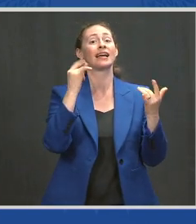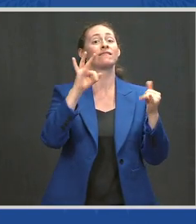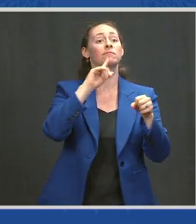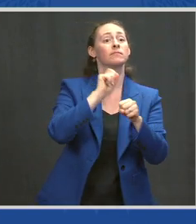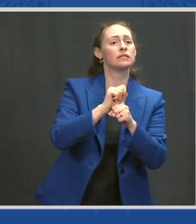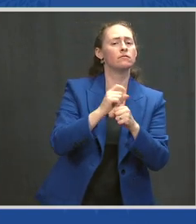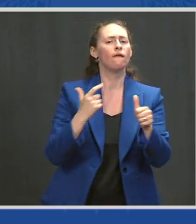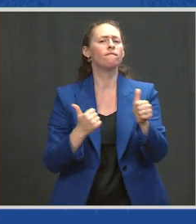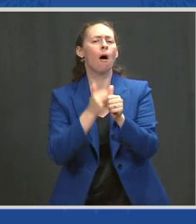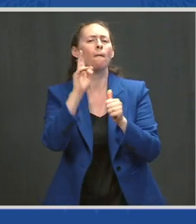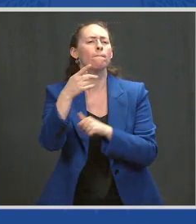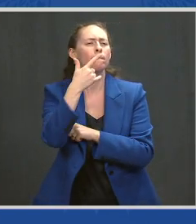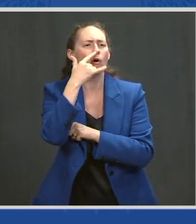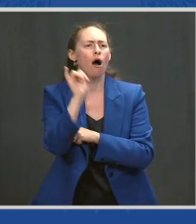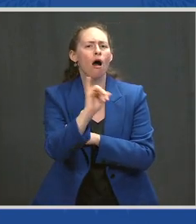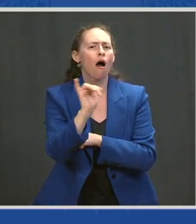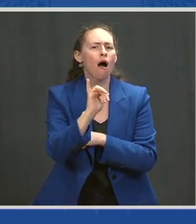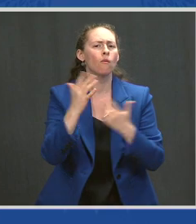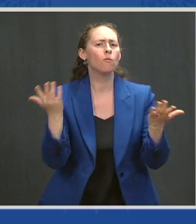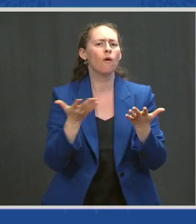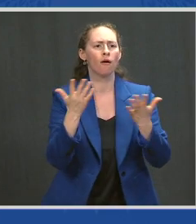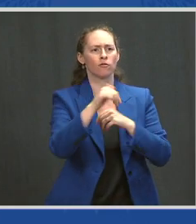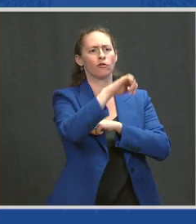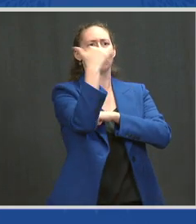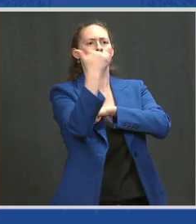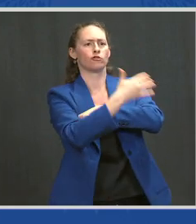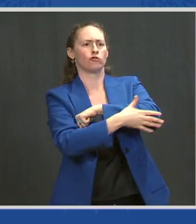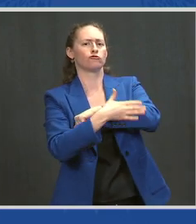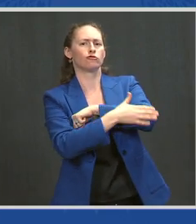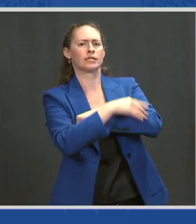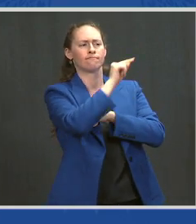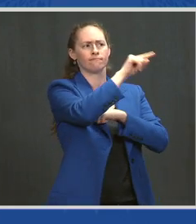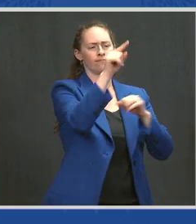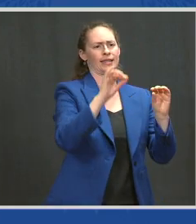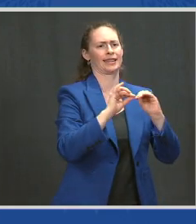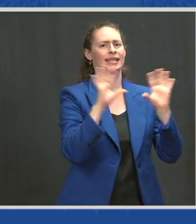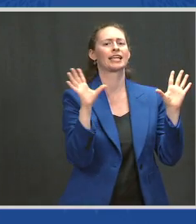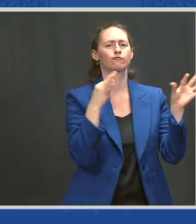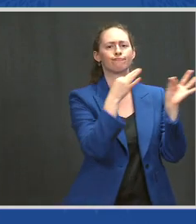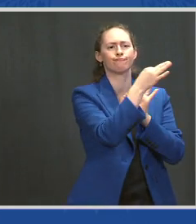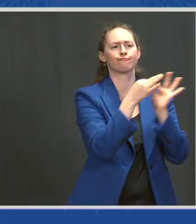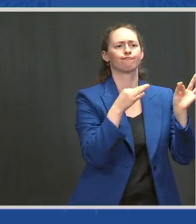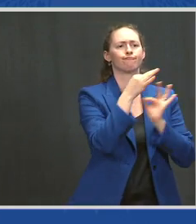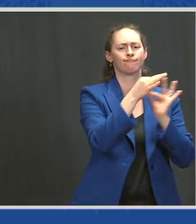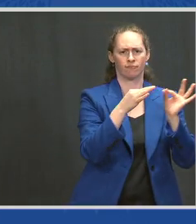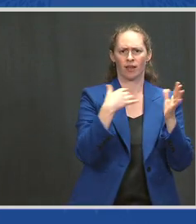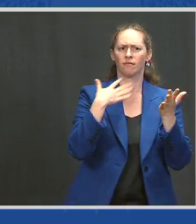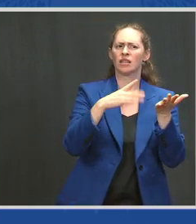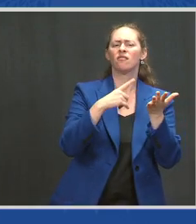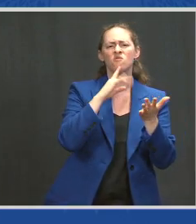either of our countries. There is a long list of other issues we spent time on, from the urgent need to preserve